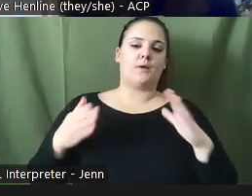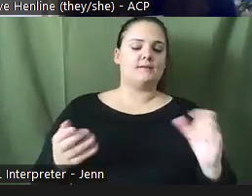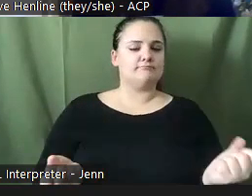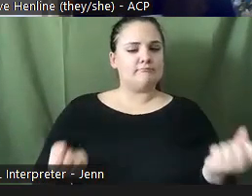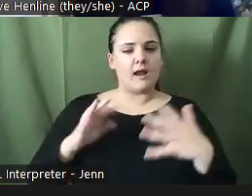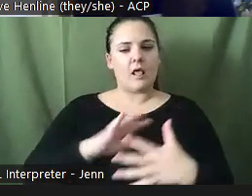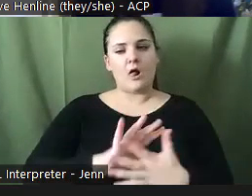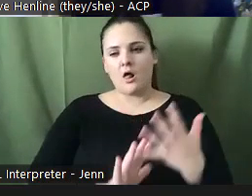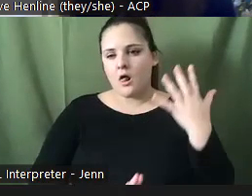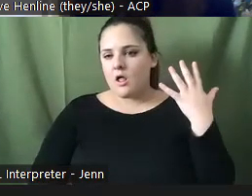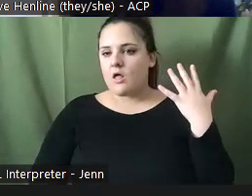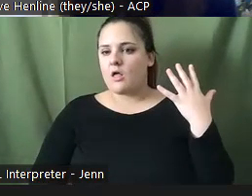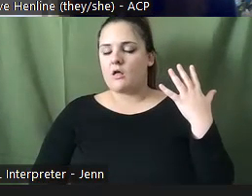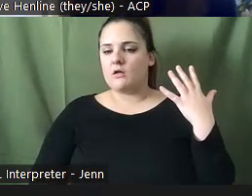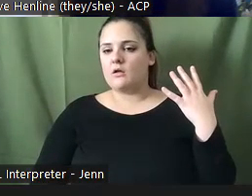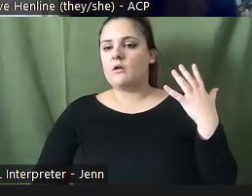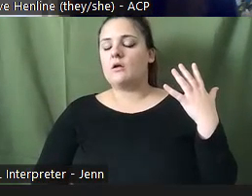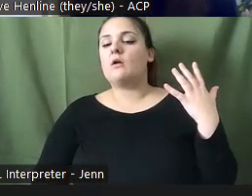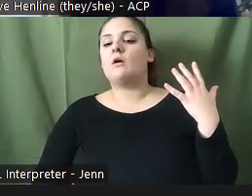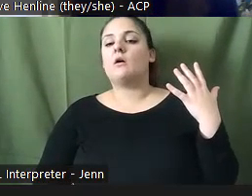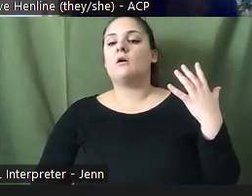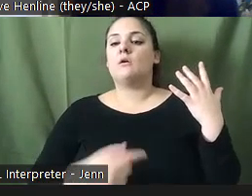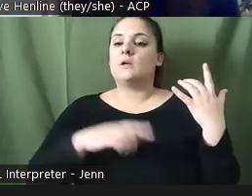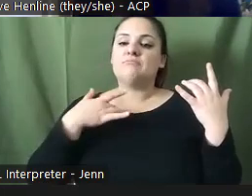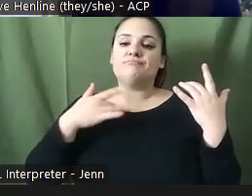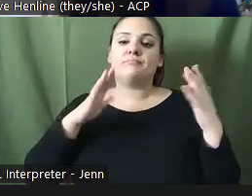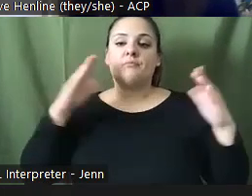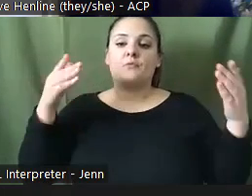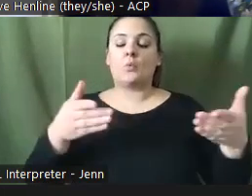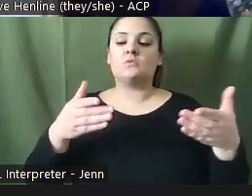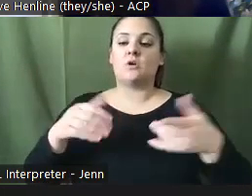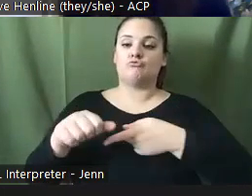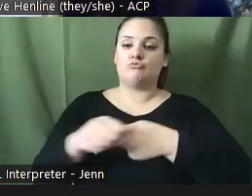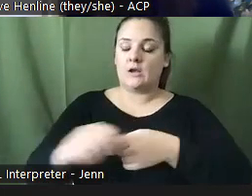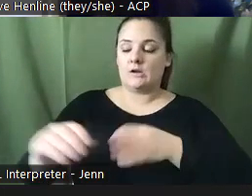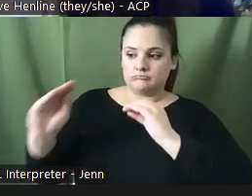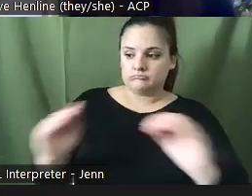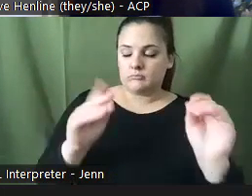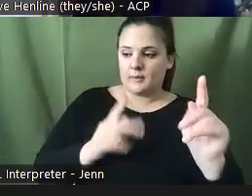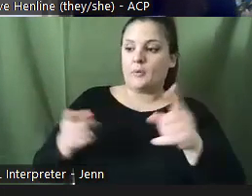we commonly focus on training individuals to become application assistants if they might